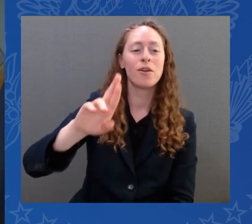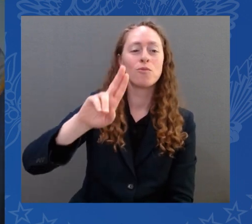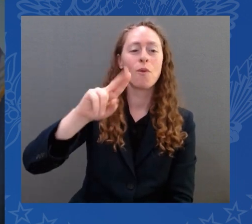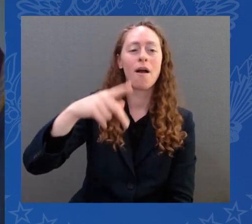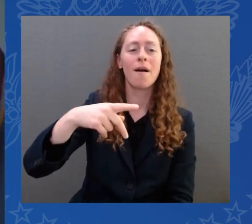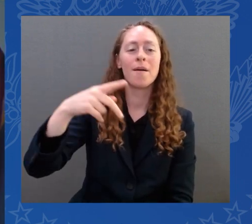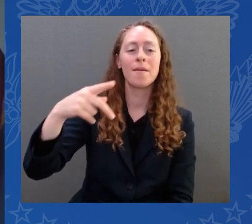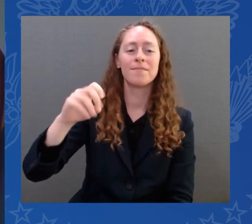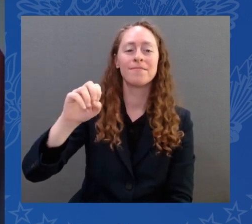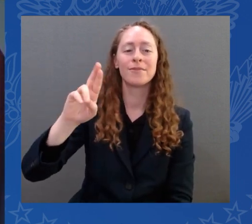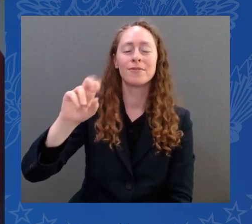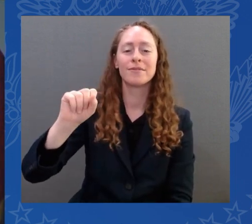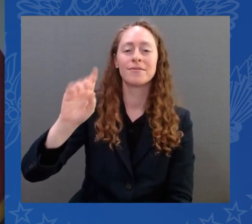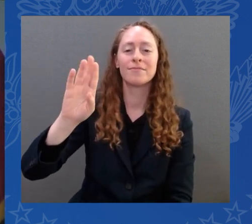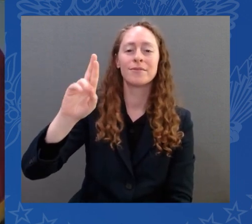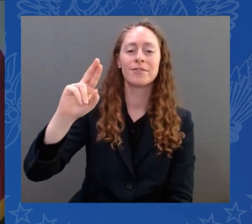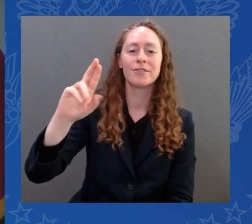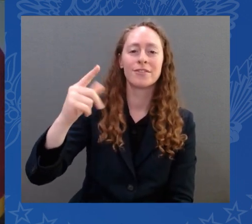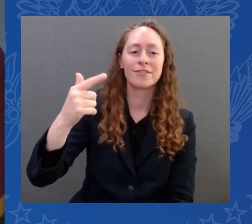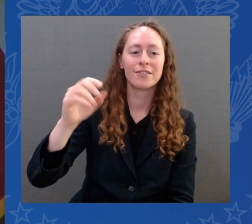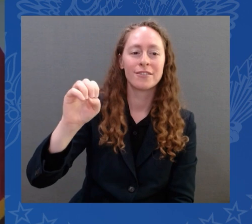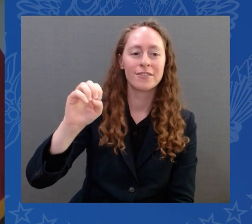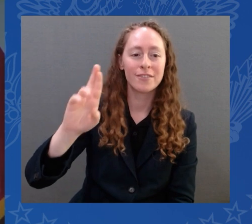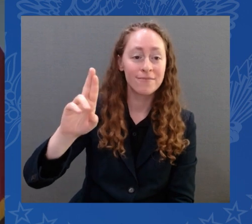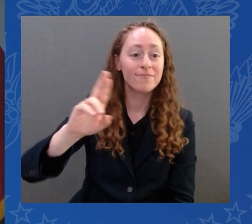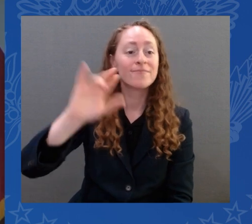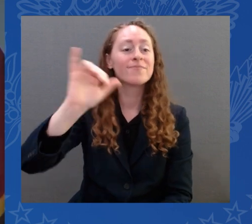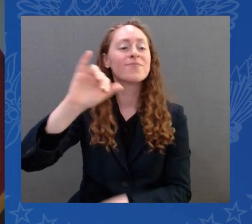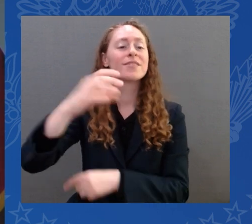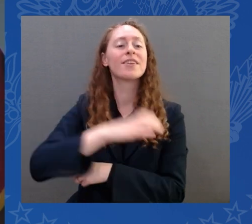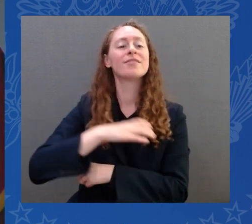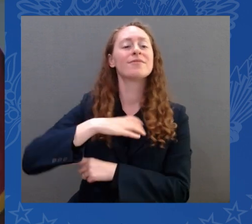both here today as proud parents of commissioning midshipmen.